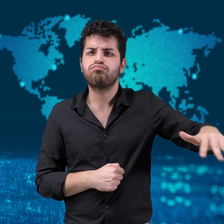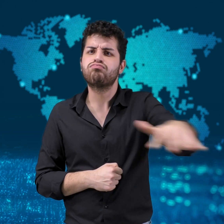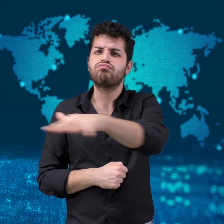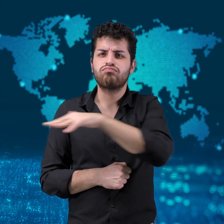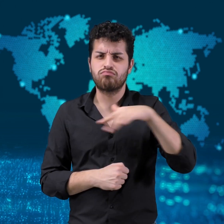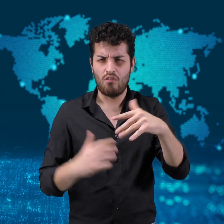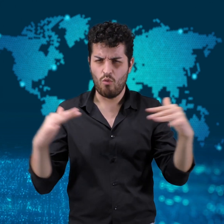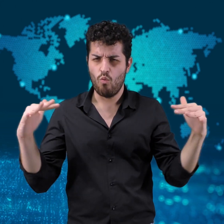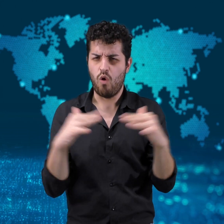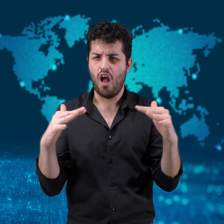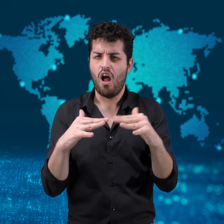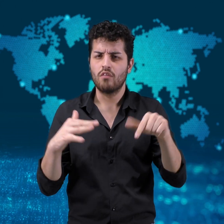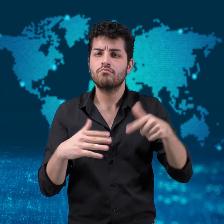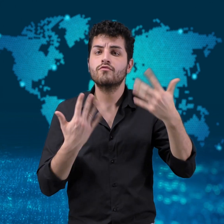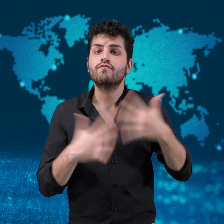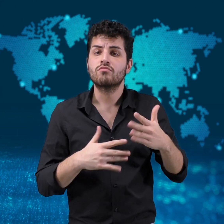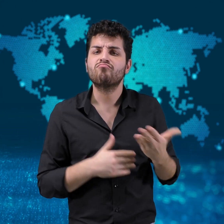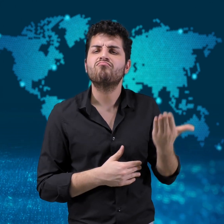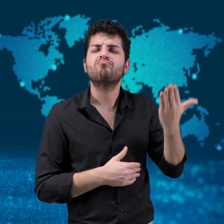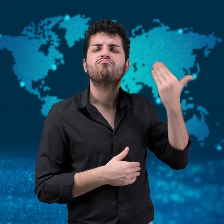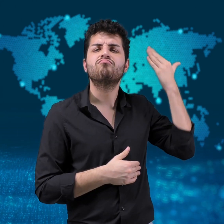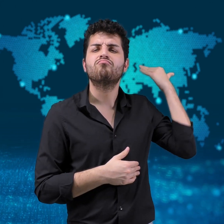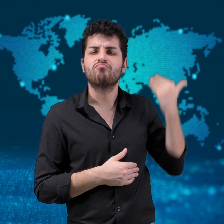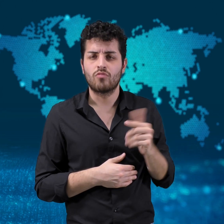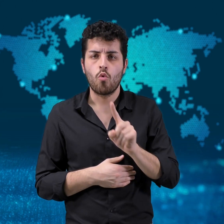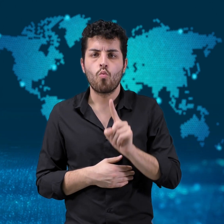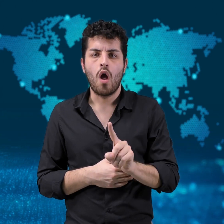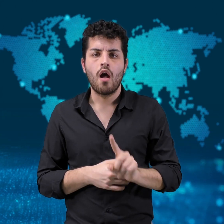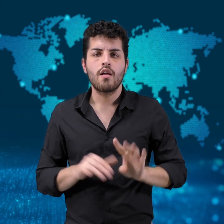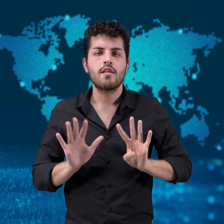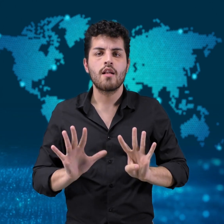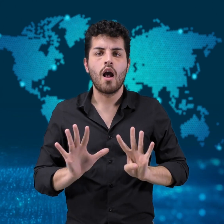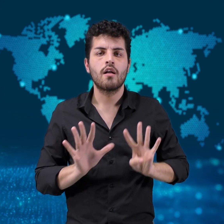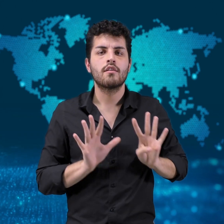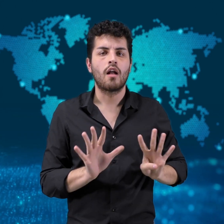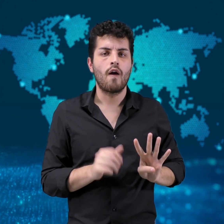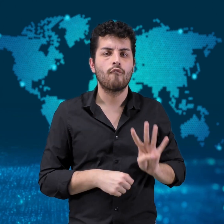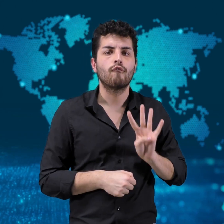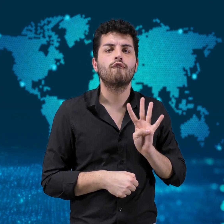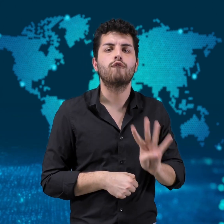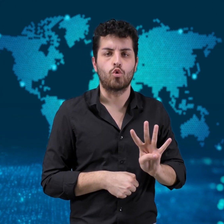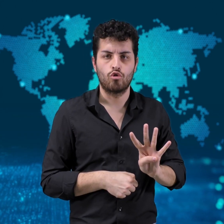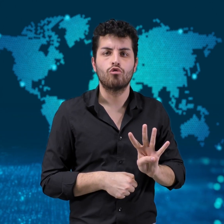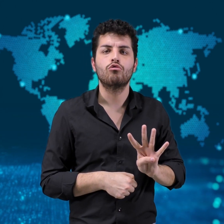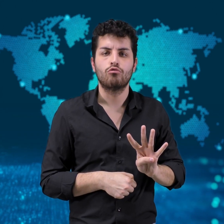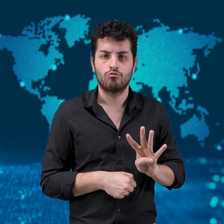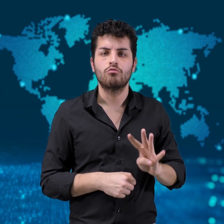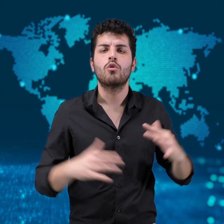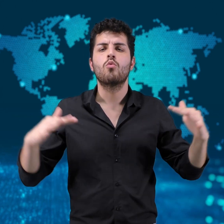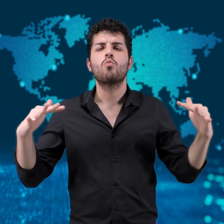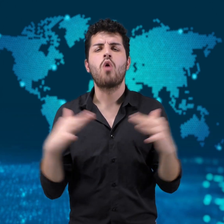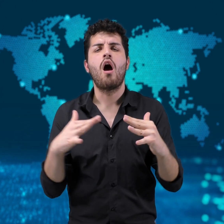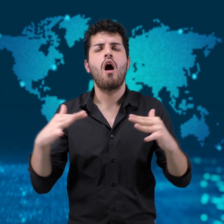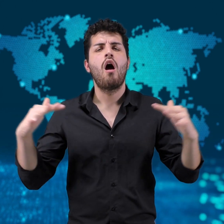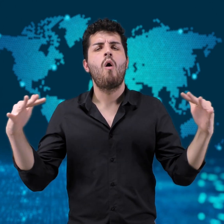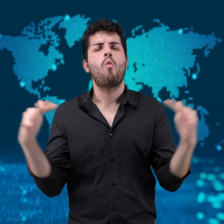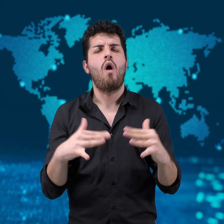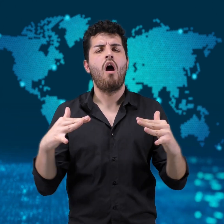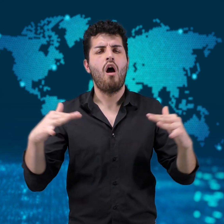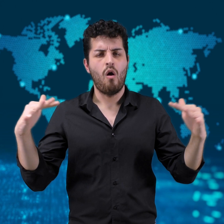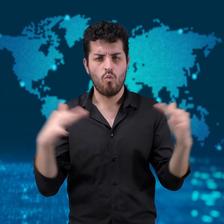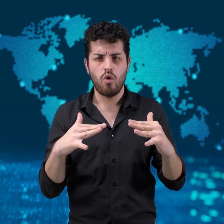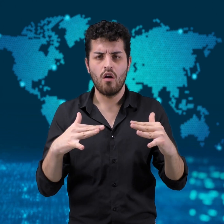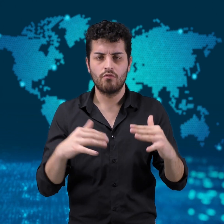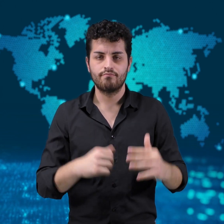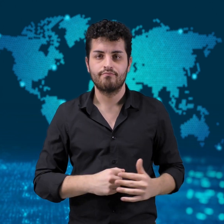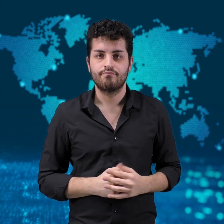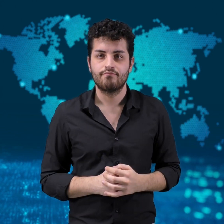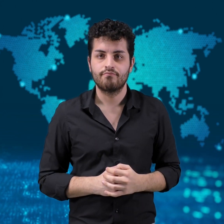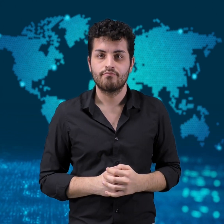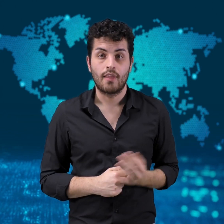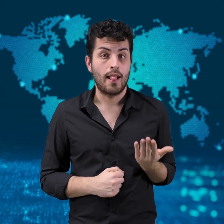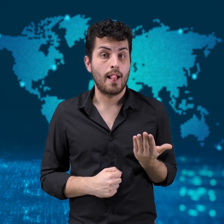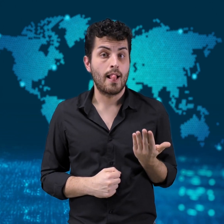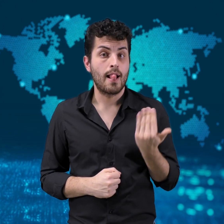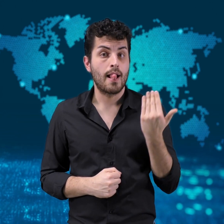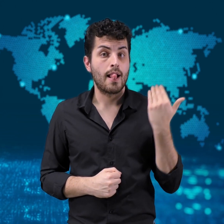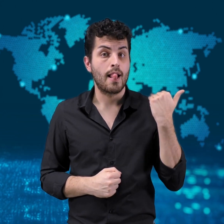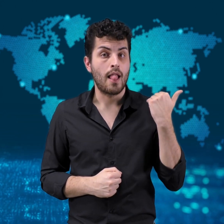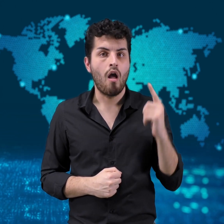The most recent violence over the Nagorno-Karabakh region took place